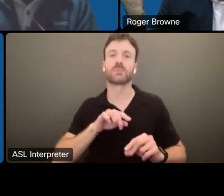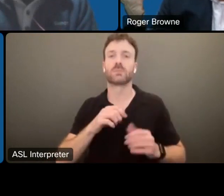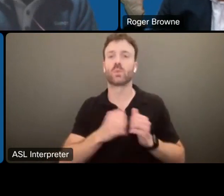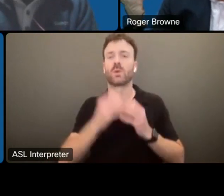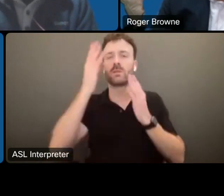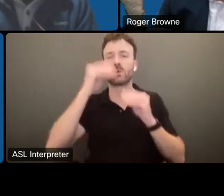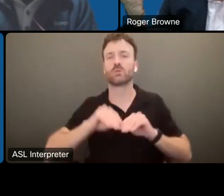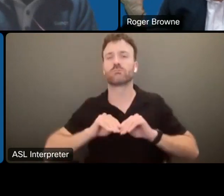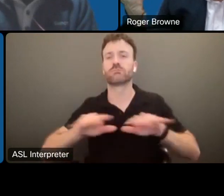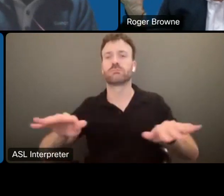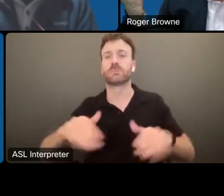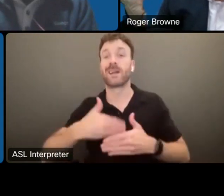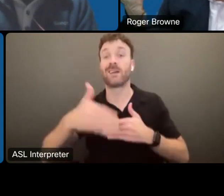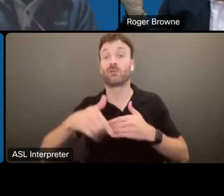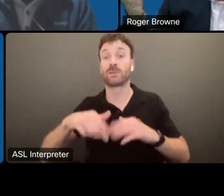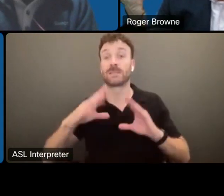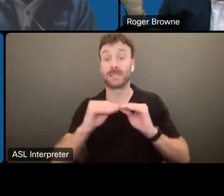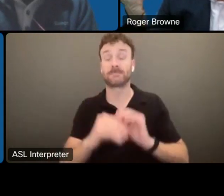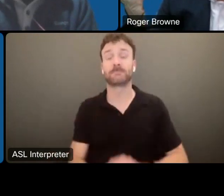will be circulated after this meeting.